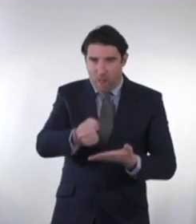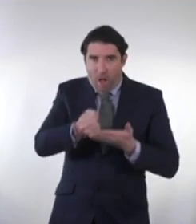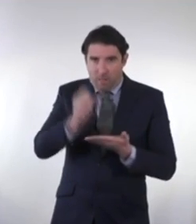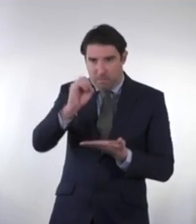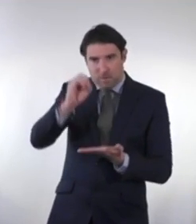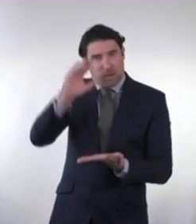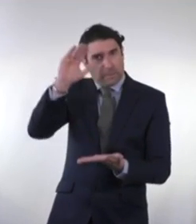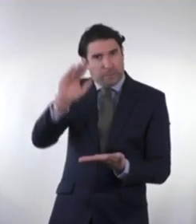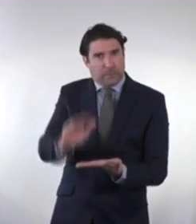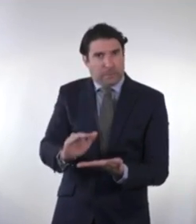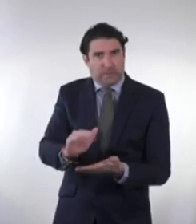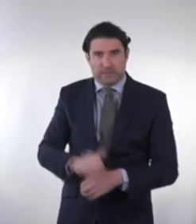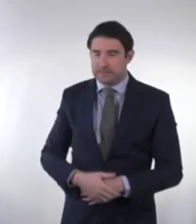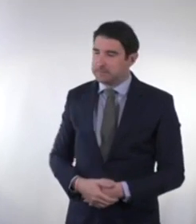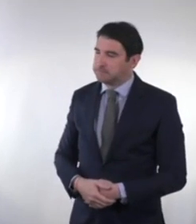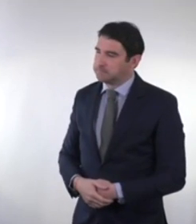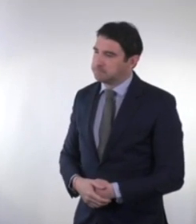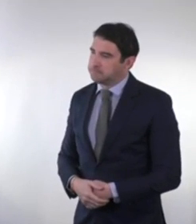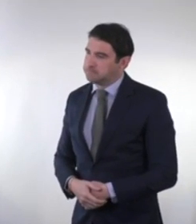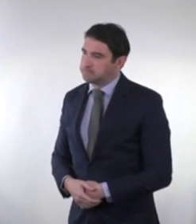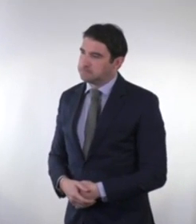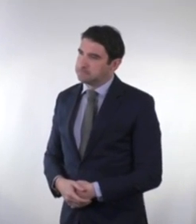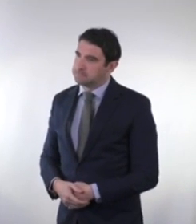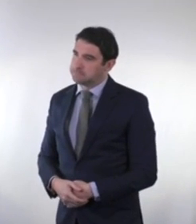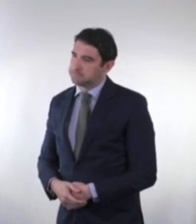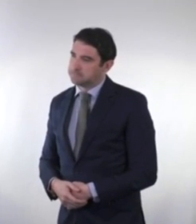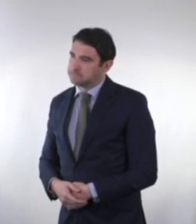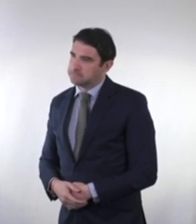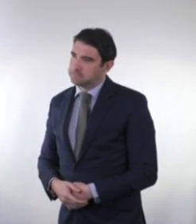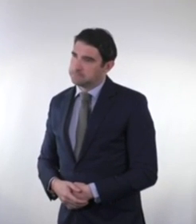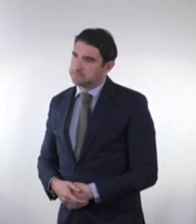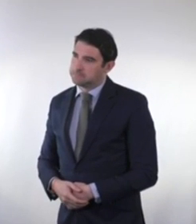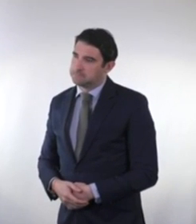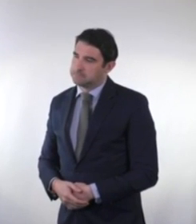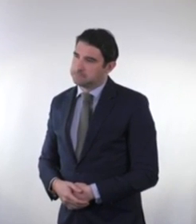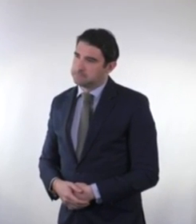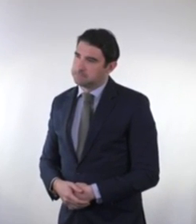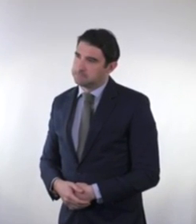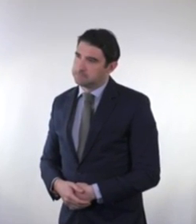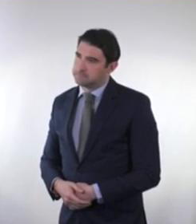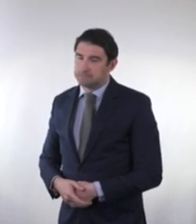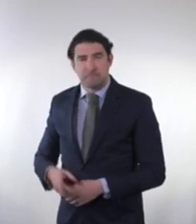that improving the lives of disabled people is a personal mission, but his Coronavirus